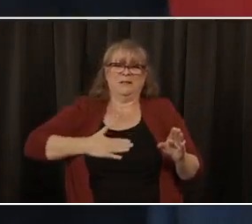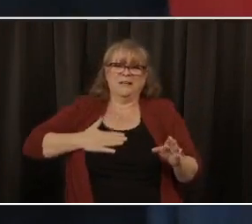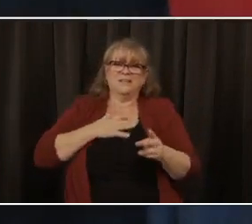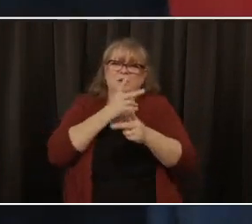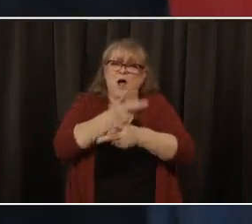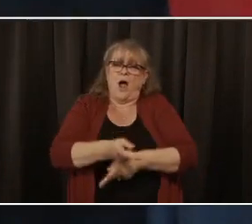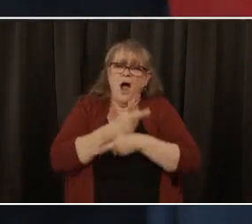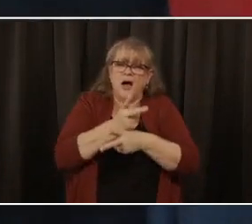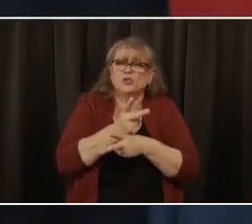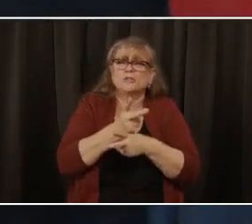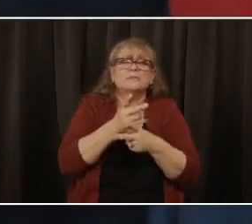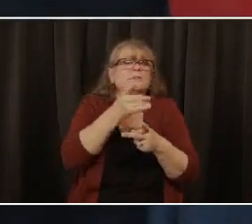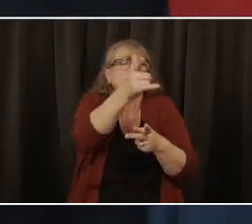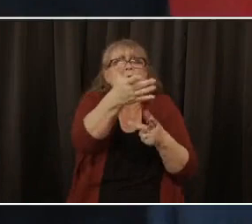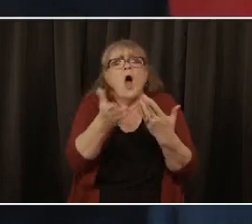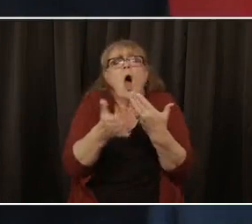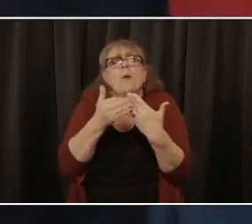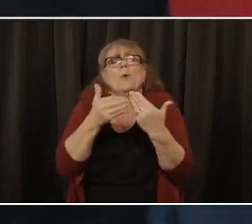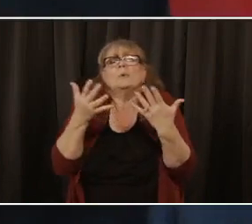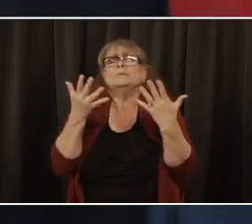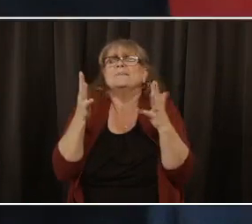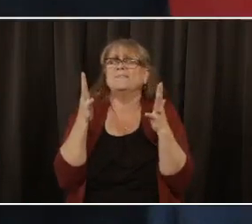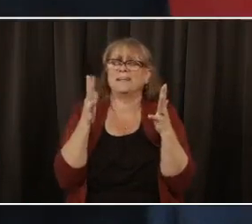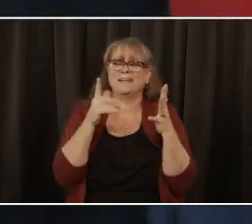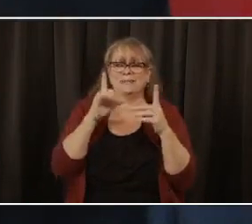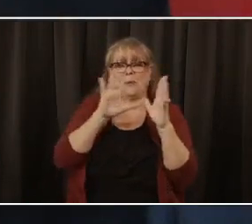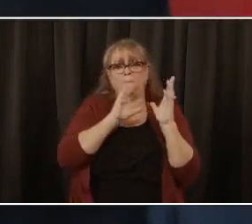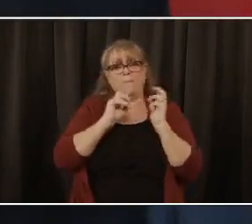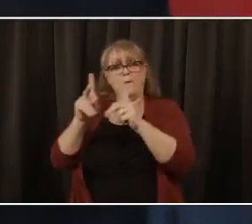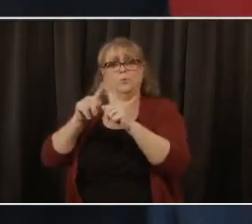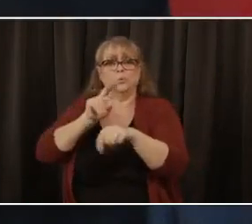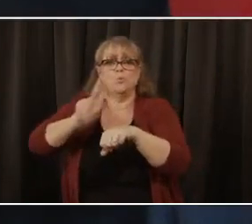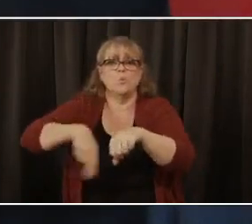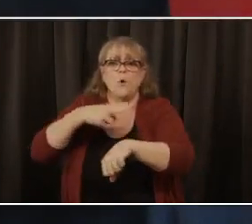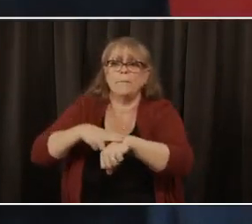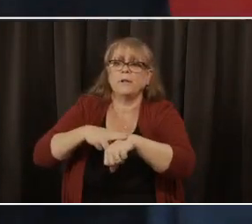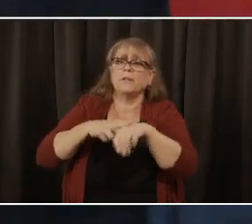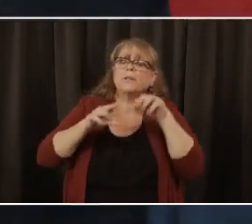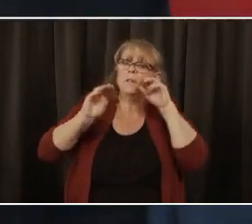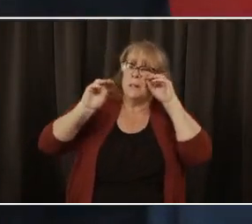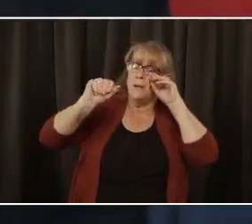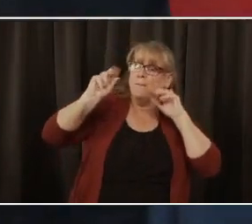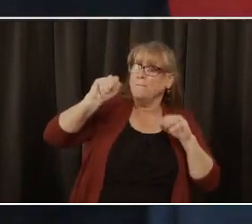May, where everybody who wants a vaccine will be able to get it immunity in June, a normal summer,